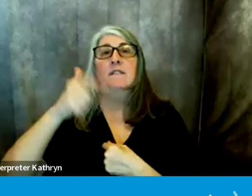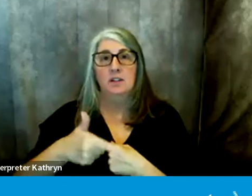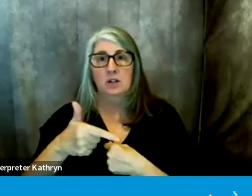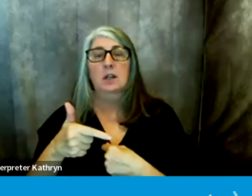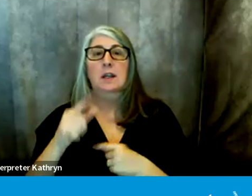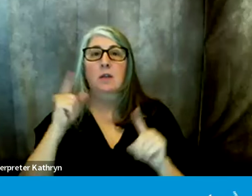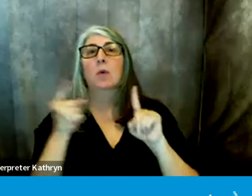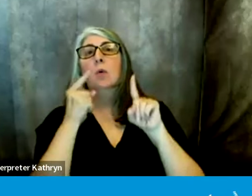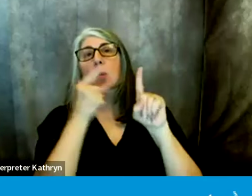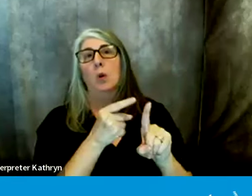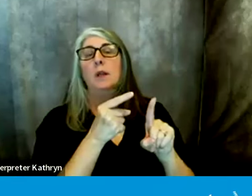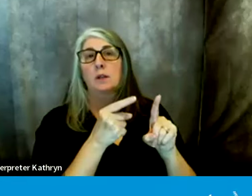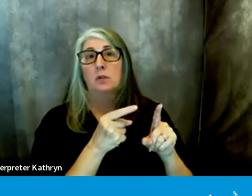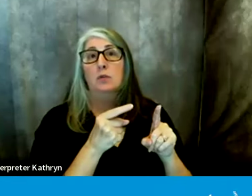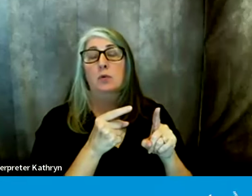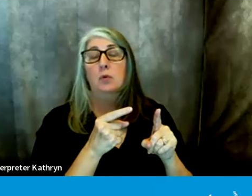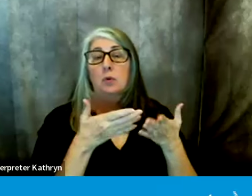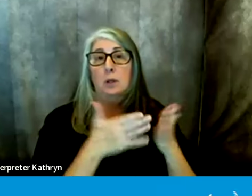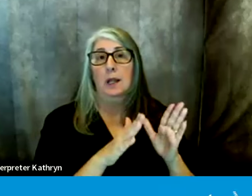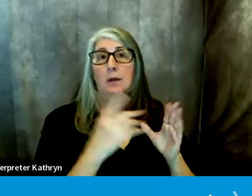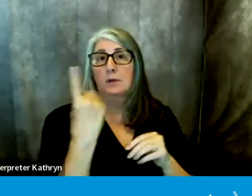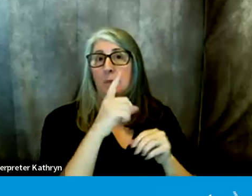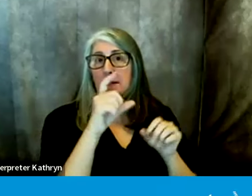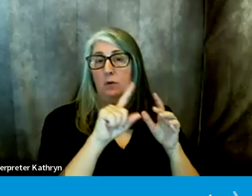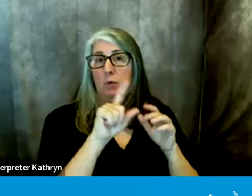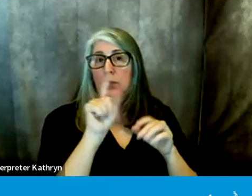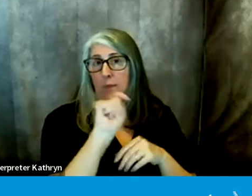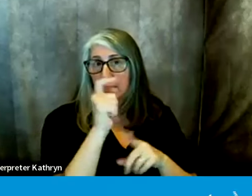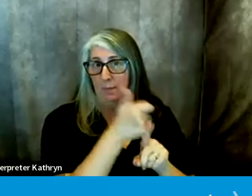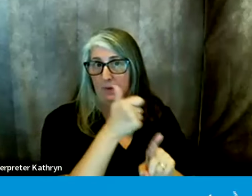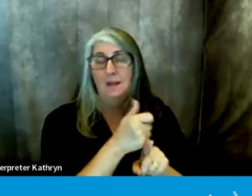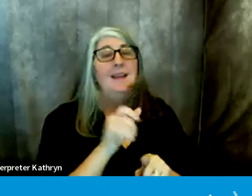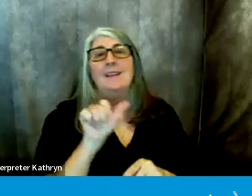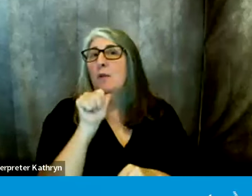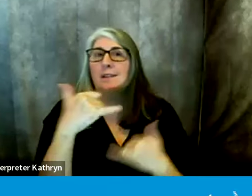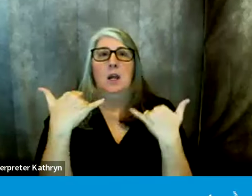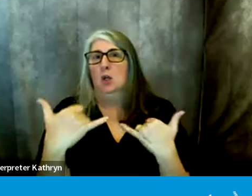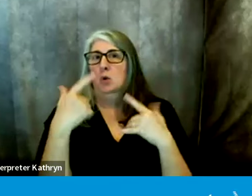to restore voluntary avoiding as well, but that is not the current goal. That is something we would address in the future trials.